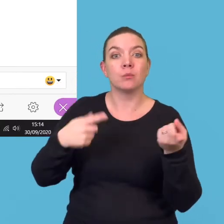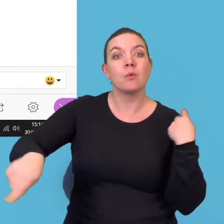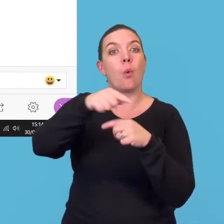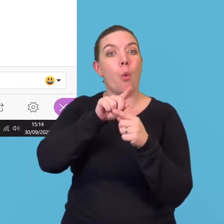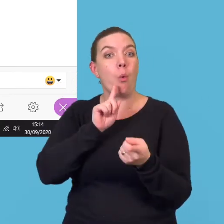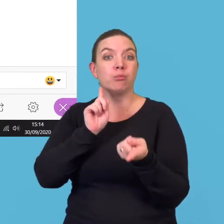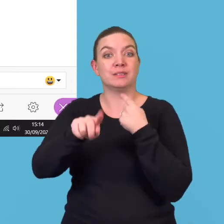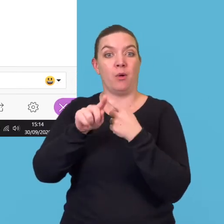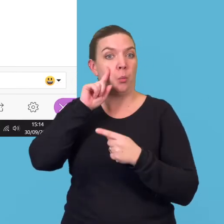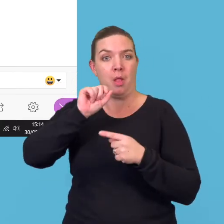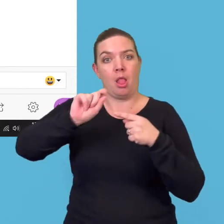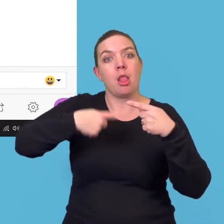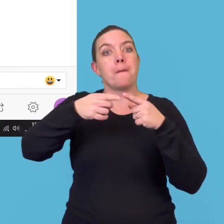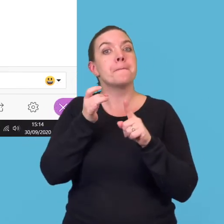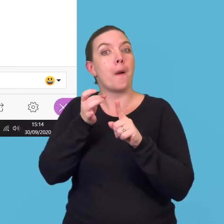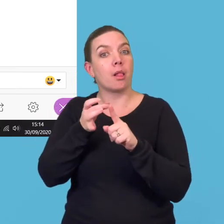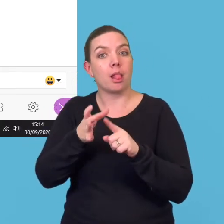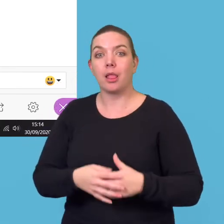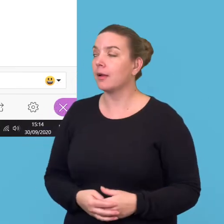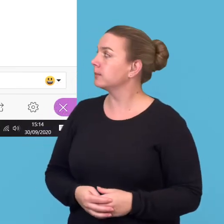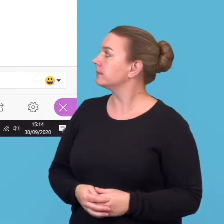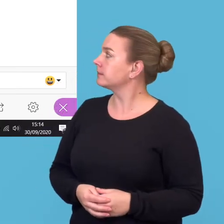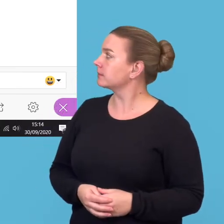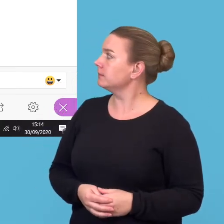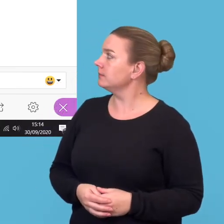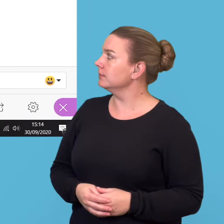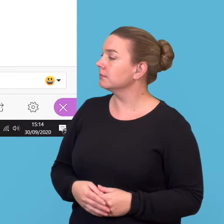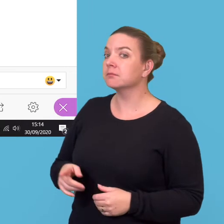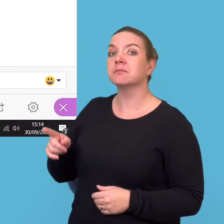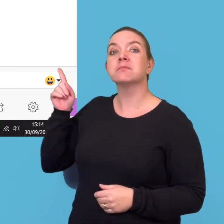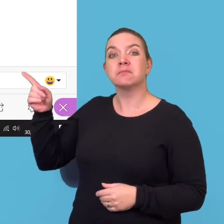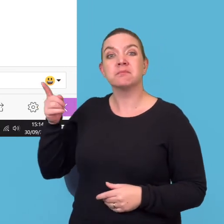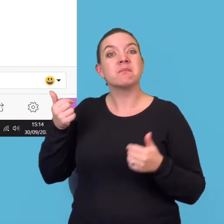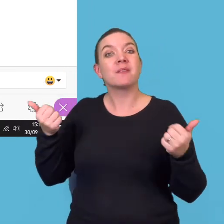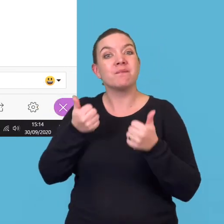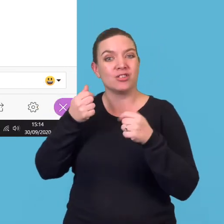When the facilitator decides to show the responses, you'll then be able to see this in purple.